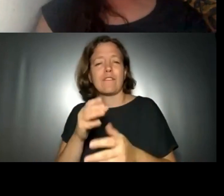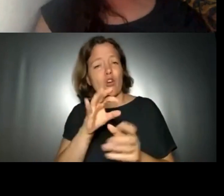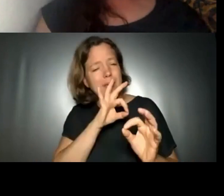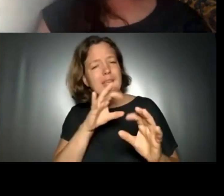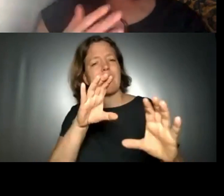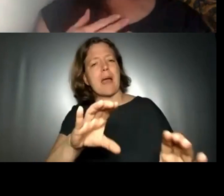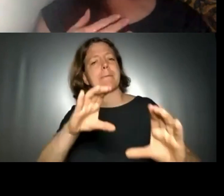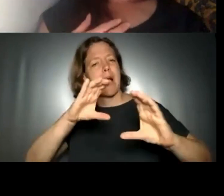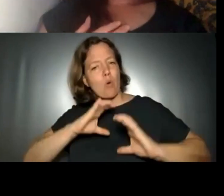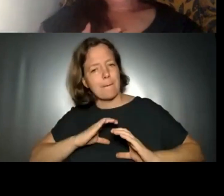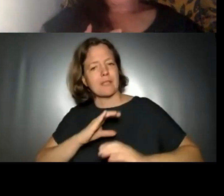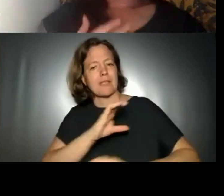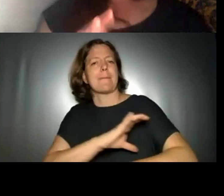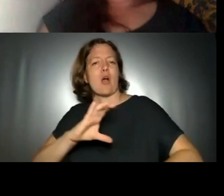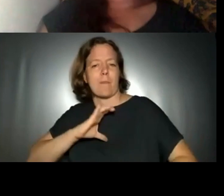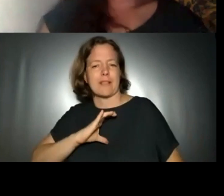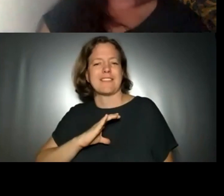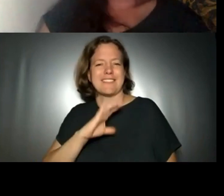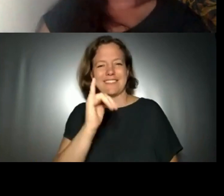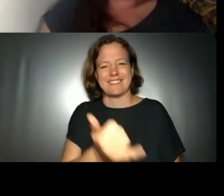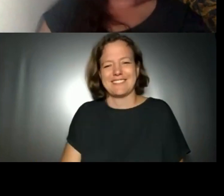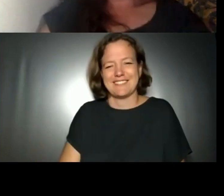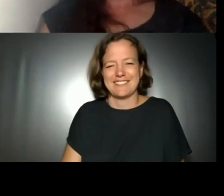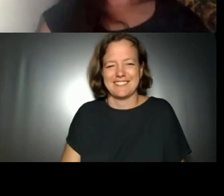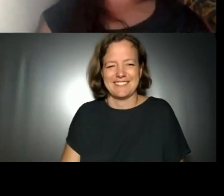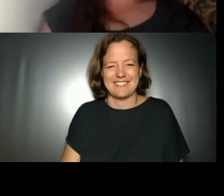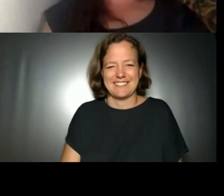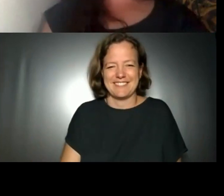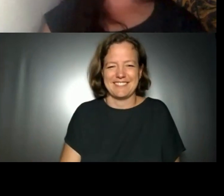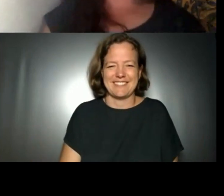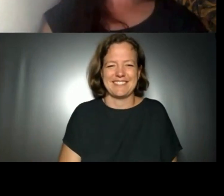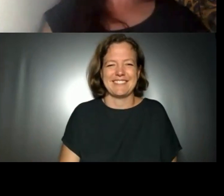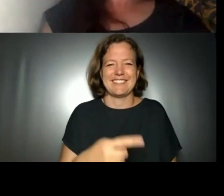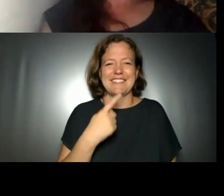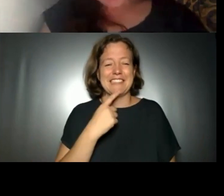Kate Marsh: (jokingly) Do you want me to translate, Noa? Noa Winter: Do you want to?